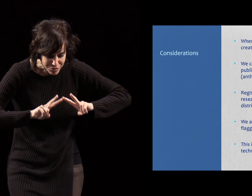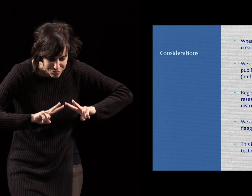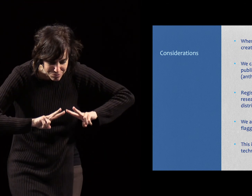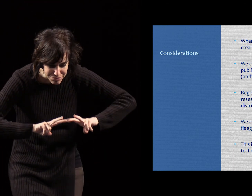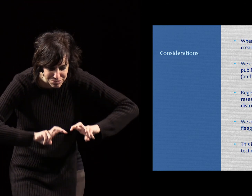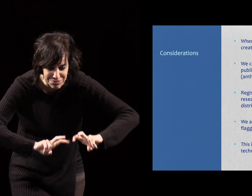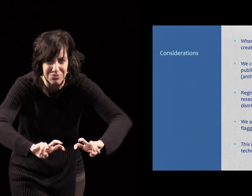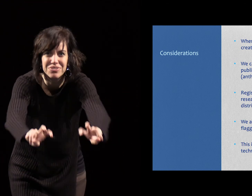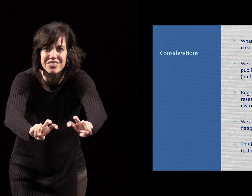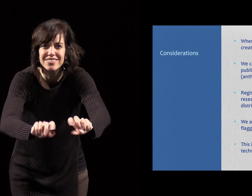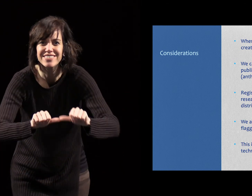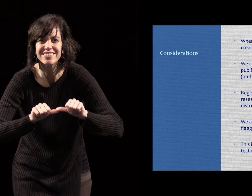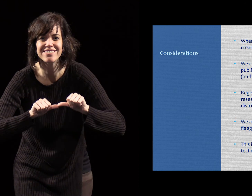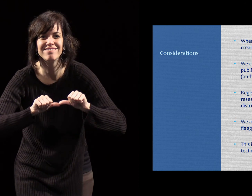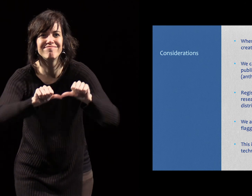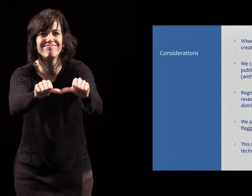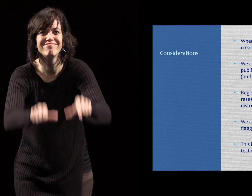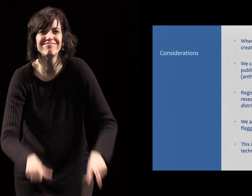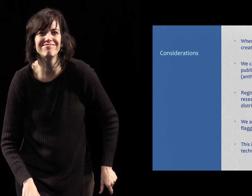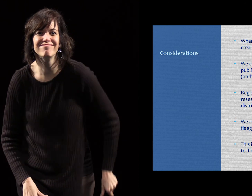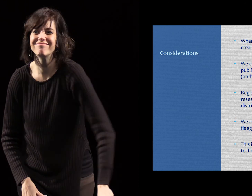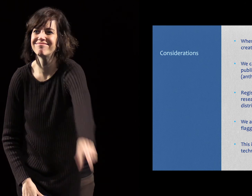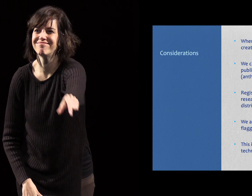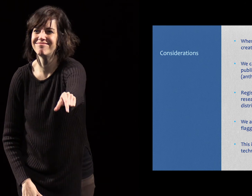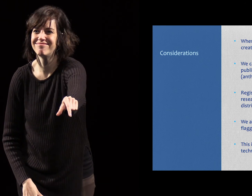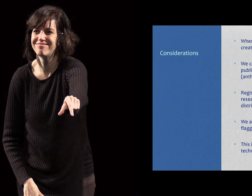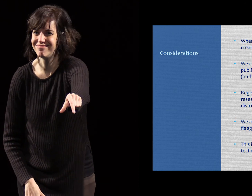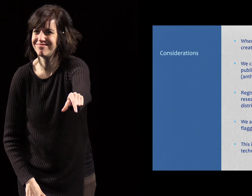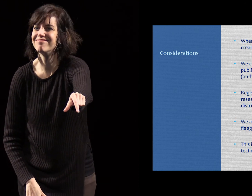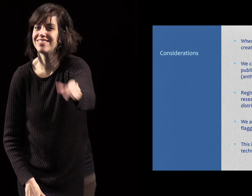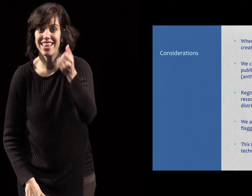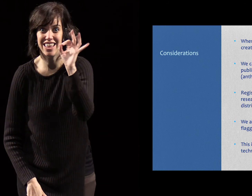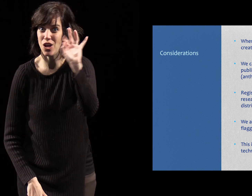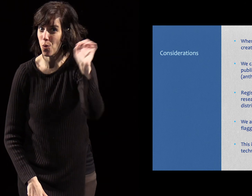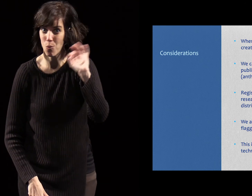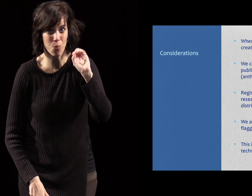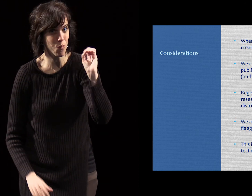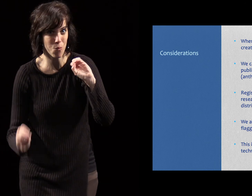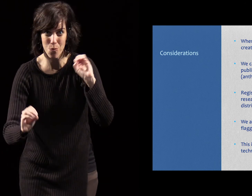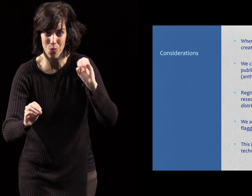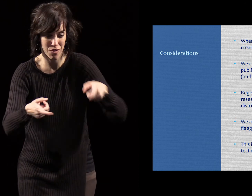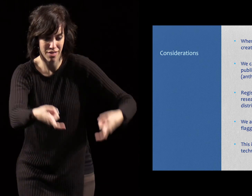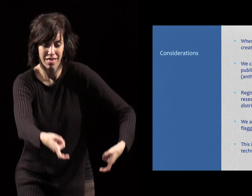And that's the same as poetry. We have to keep the momentum moving and keep innovating and creating,